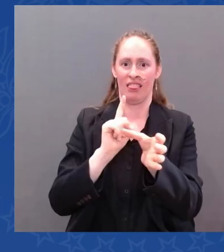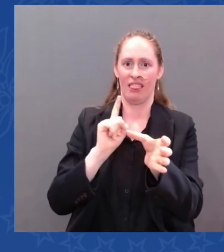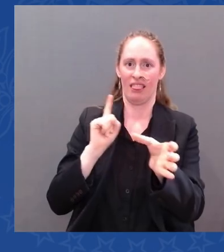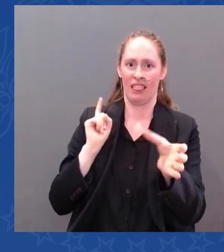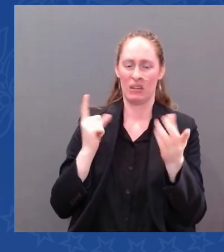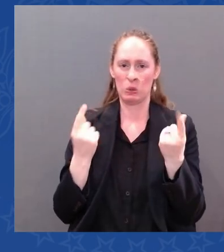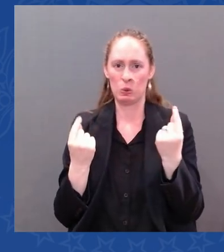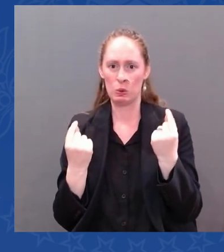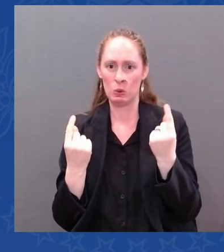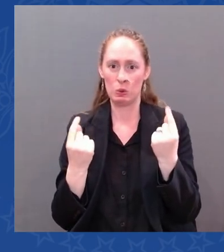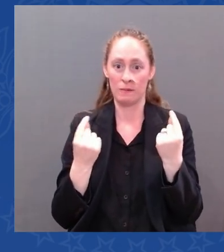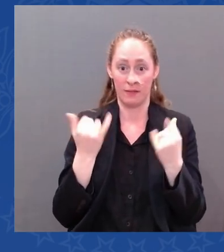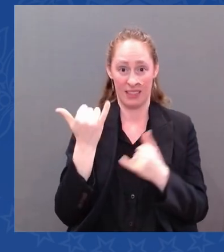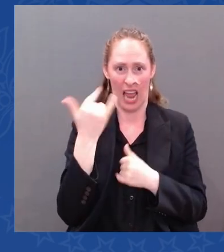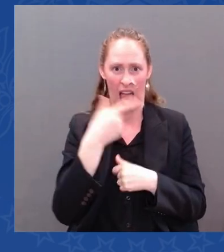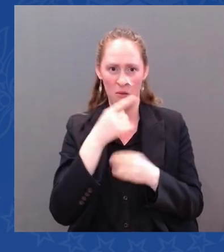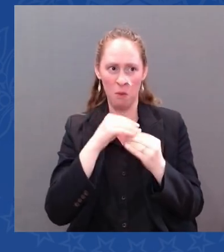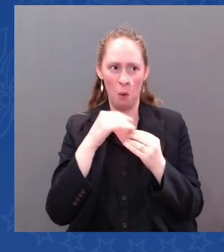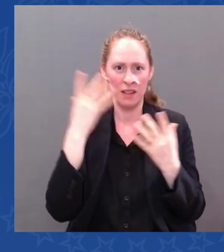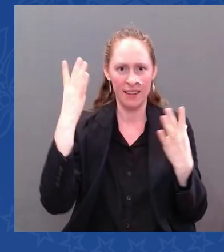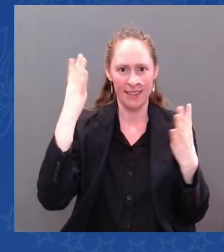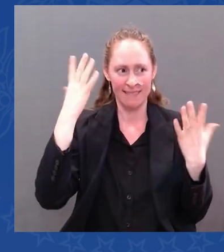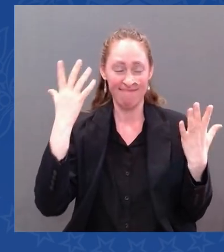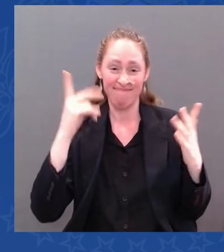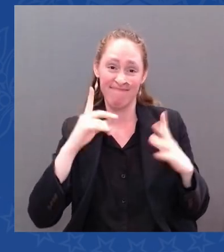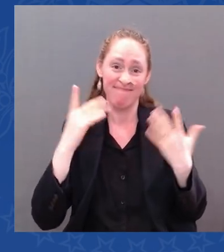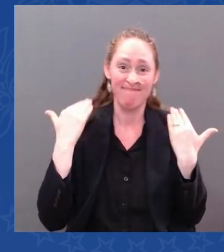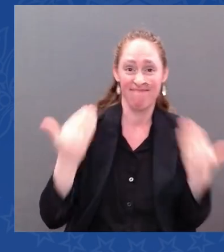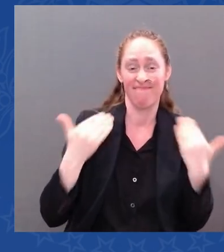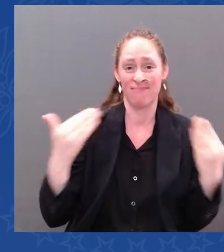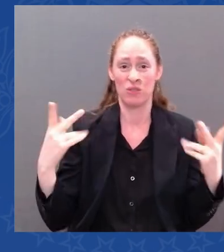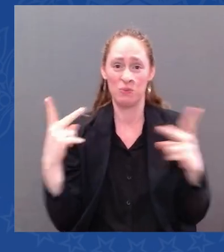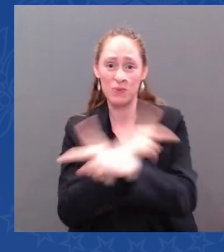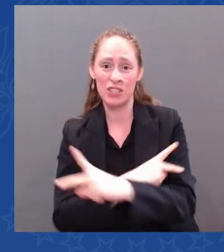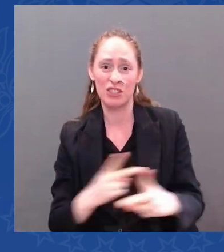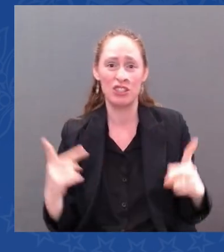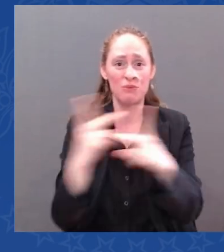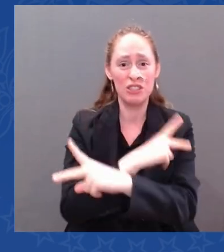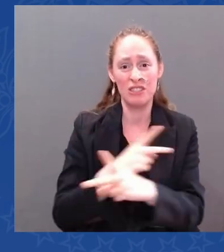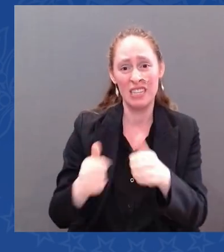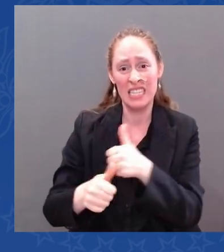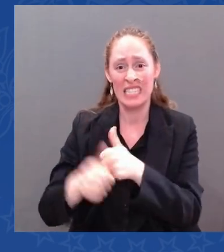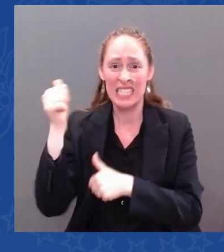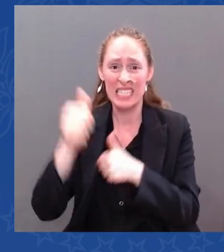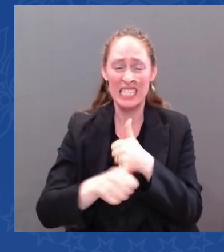NATO, Ukraine, or the United States is about to do, it means he's getting ready to do it. Not a joke.